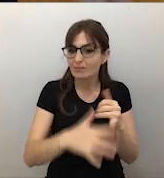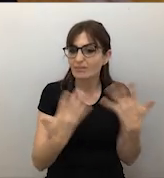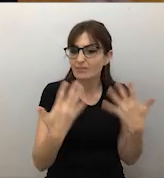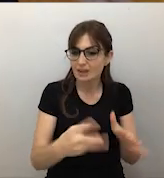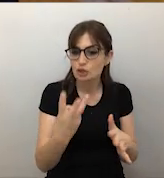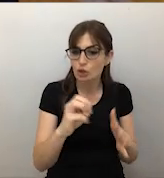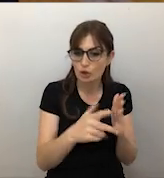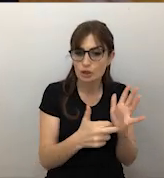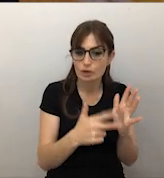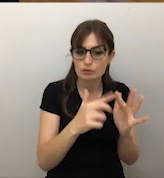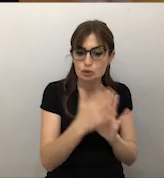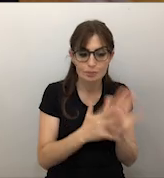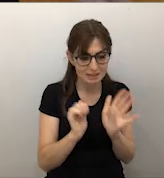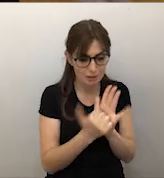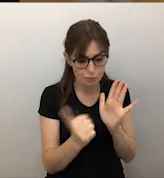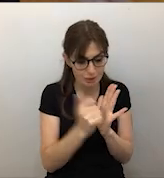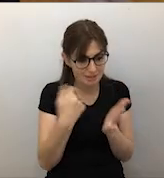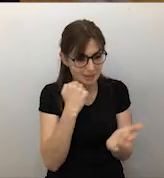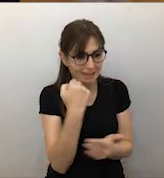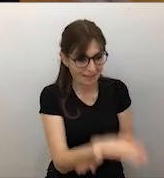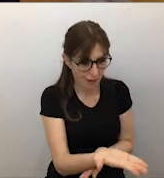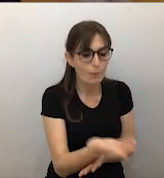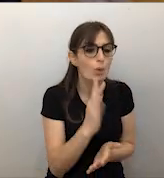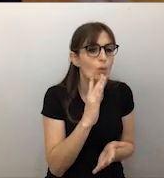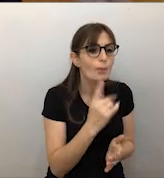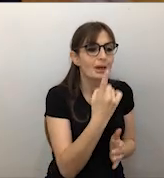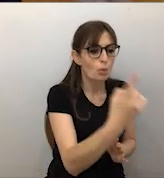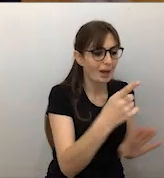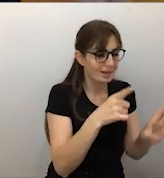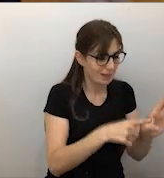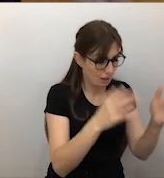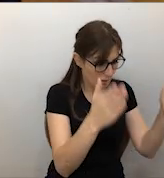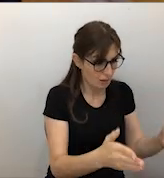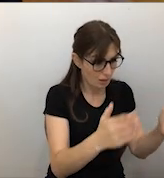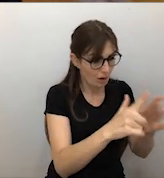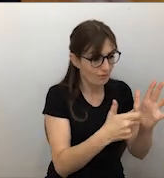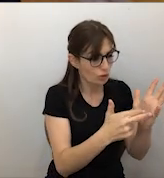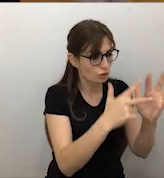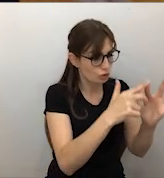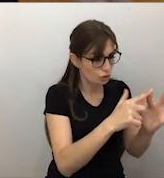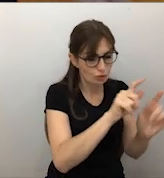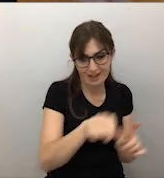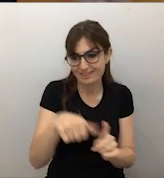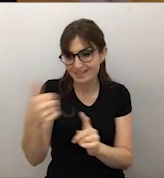that the printing expense would be recorded in the income statement in one financial year and recorded in the following year in the